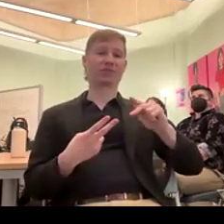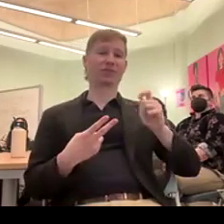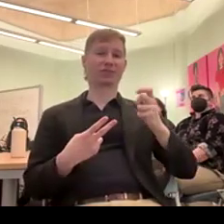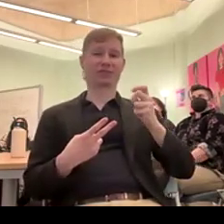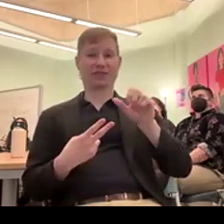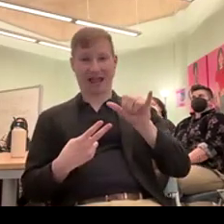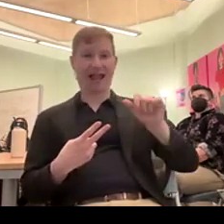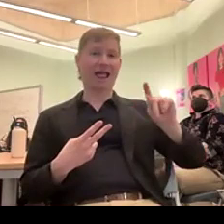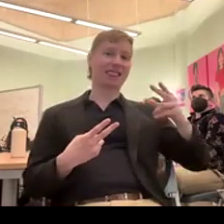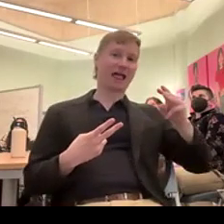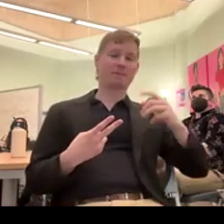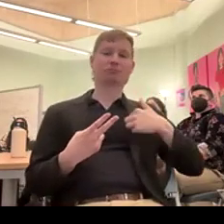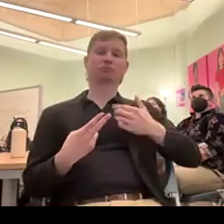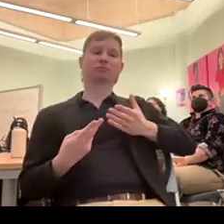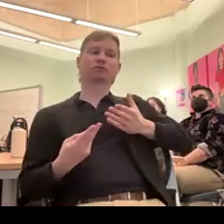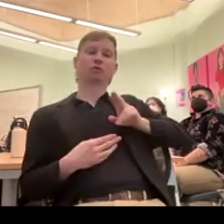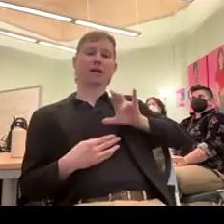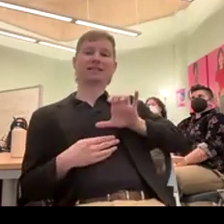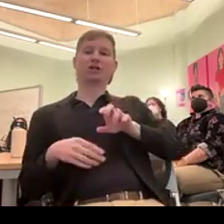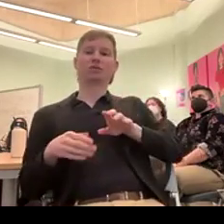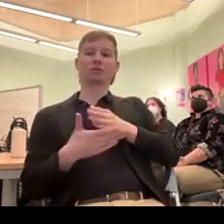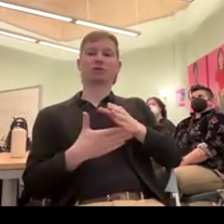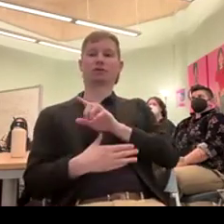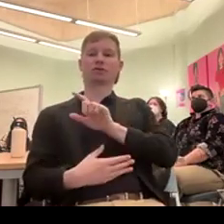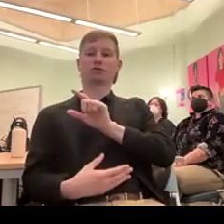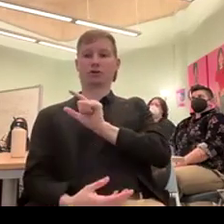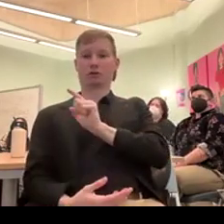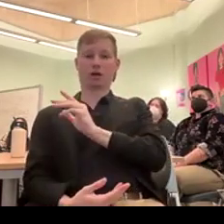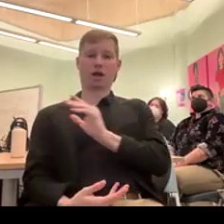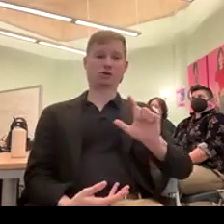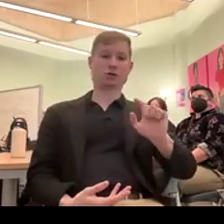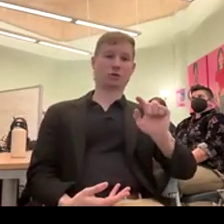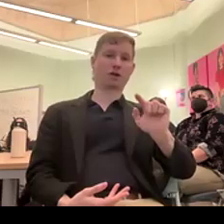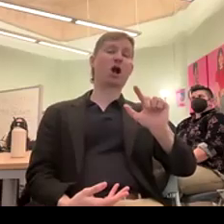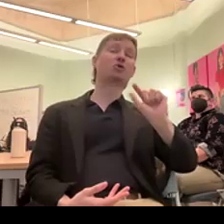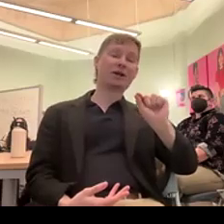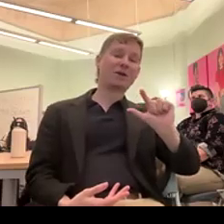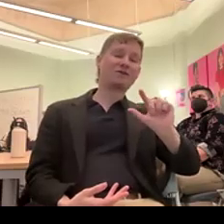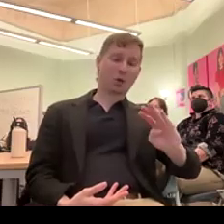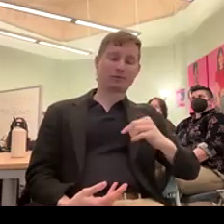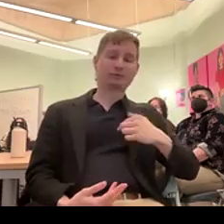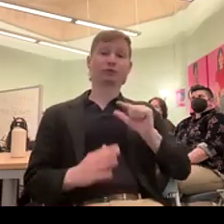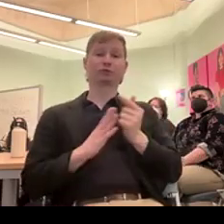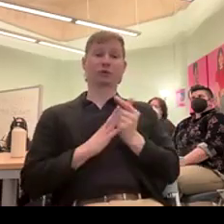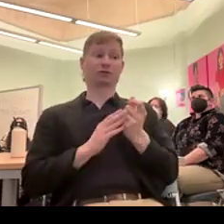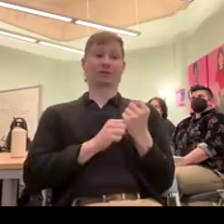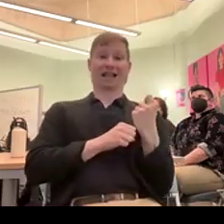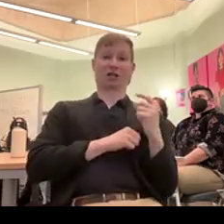Either one is totally fine. I was at UIC between 2021 to 2024. I was pursuing...